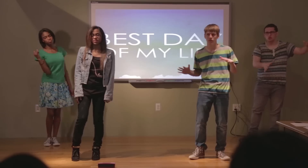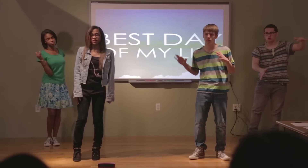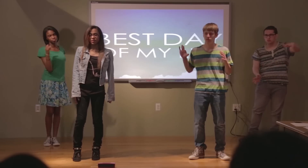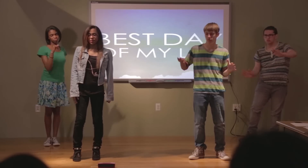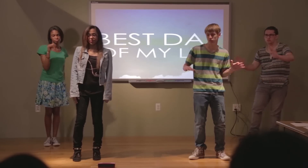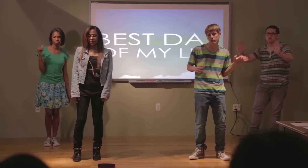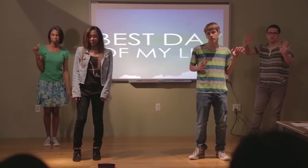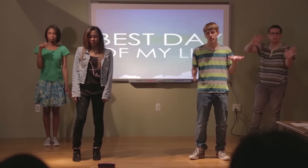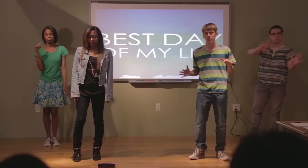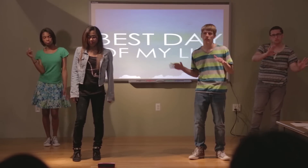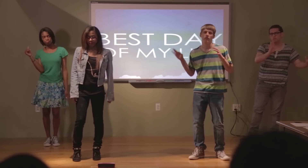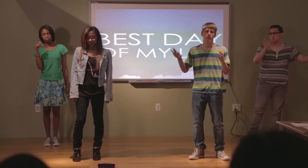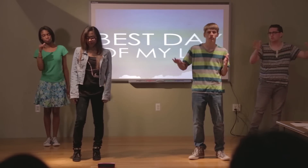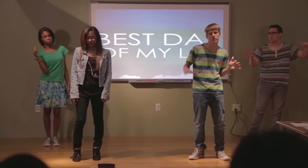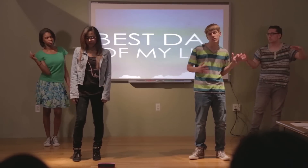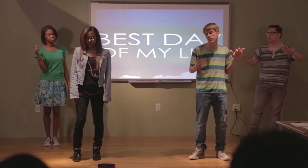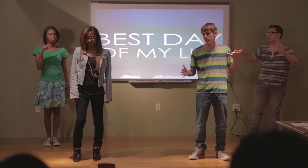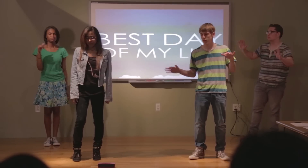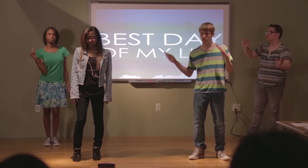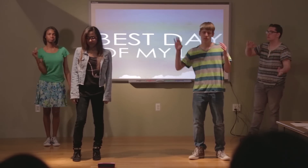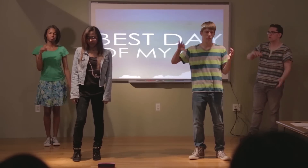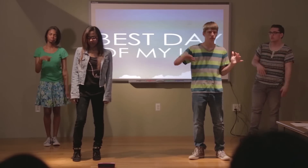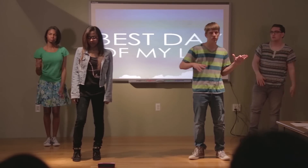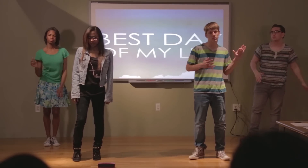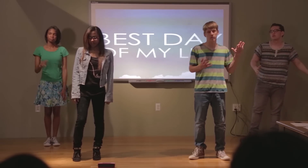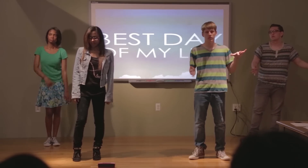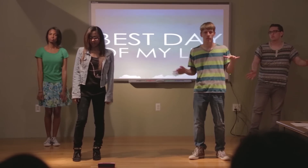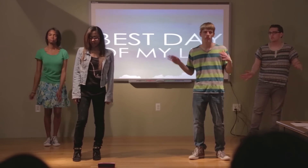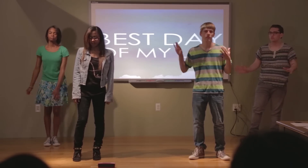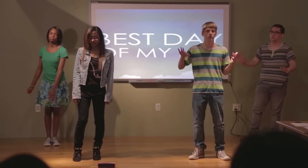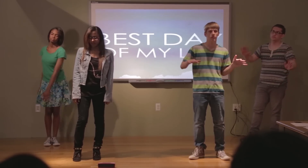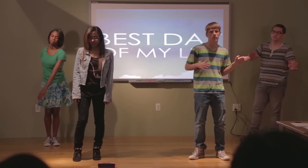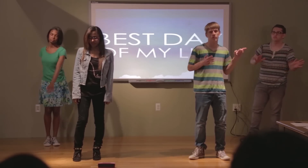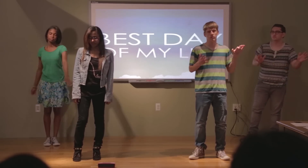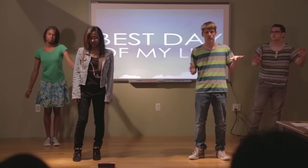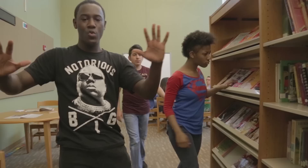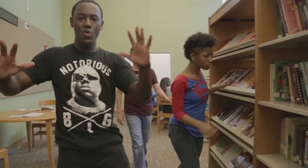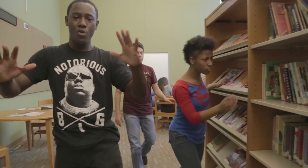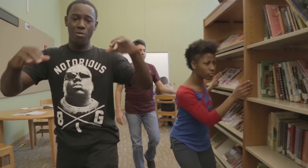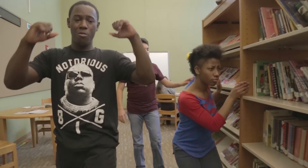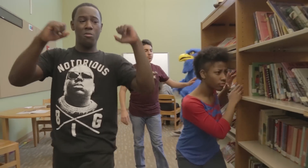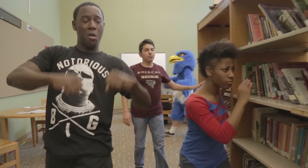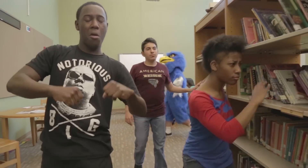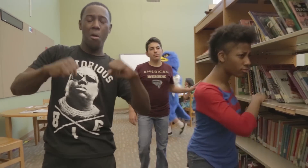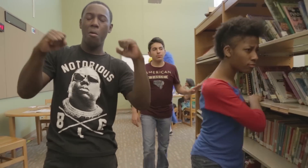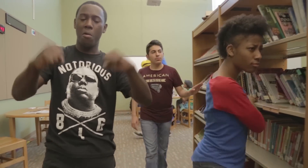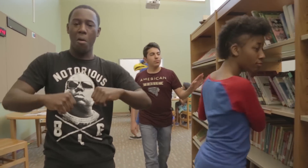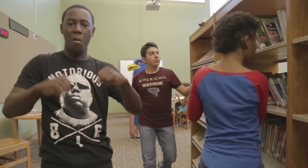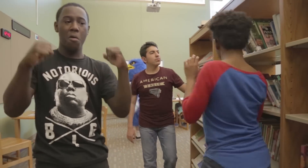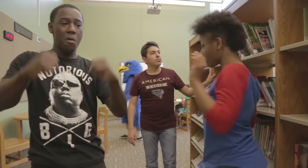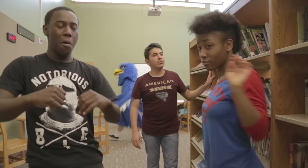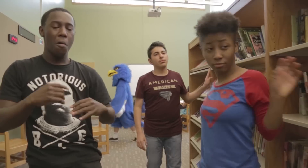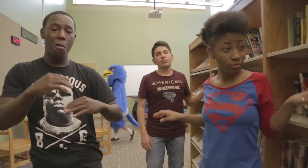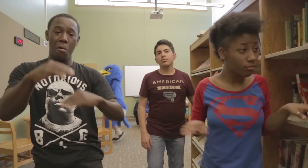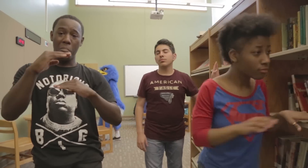Wo-o-o-o-o-oh But all the possibilities